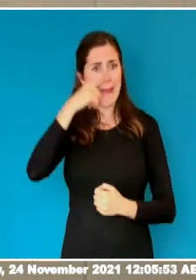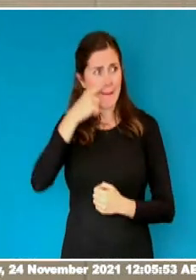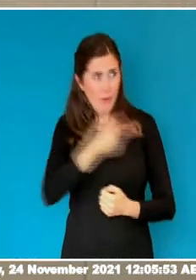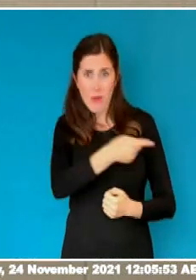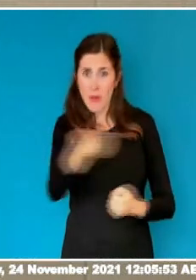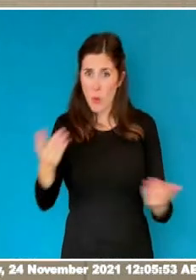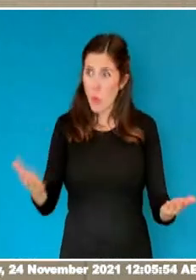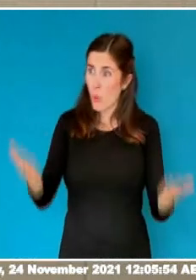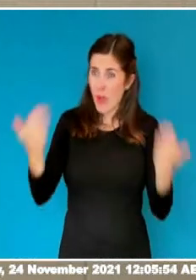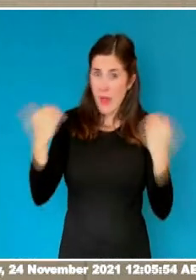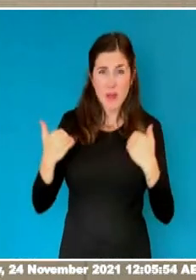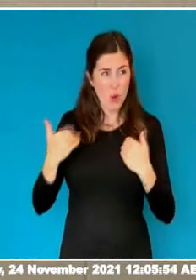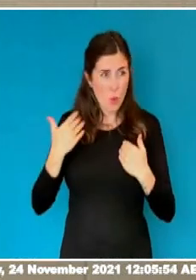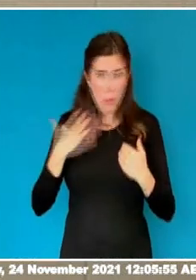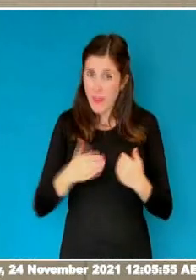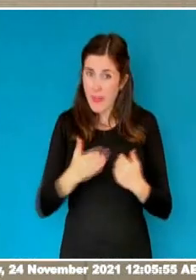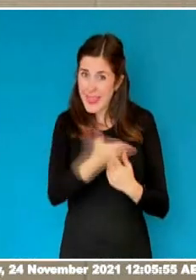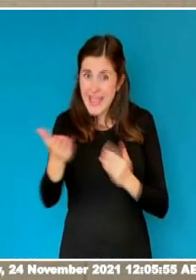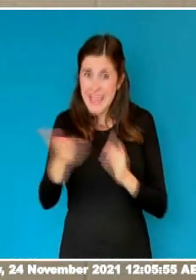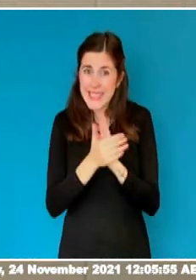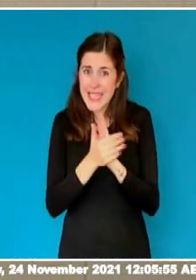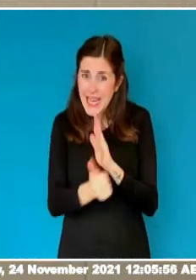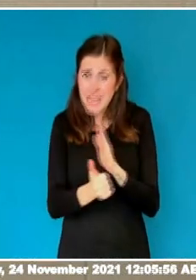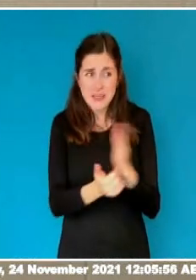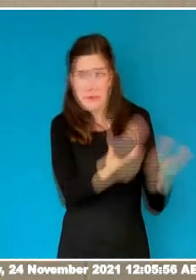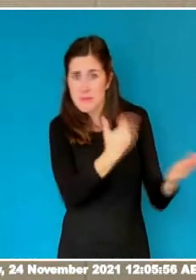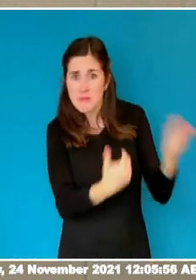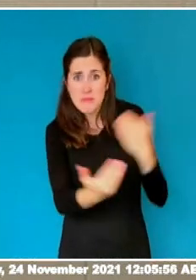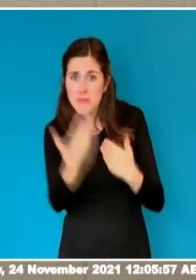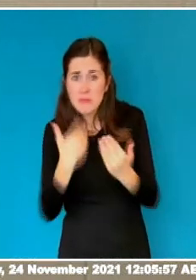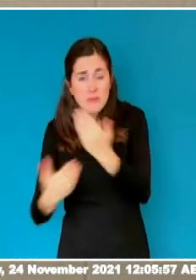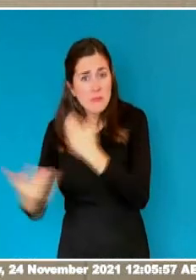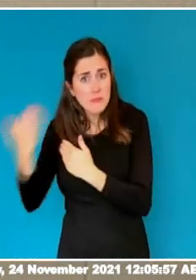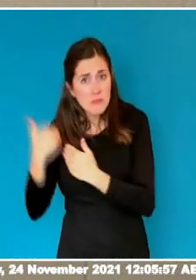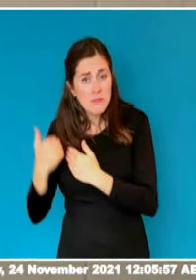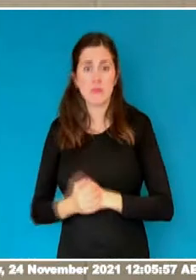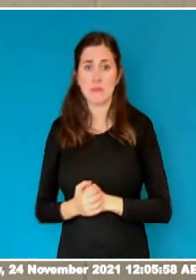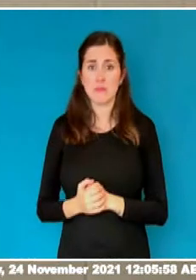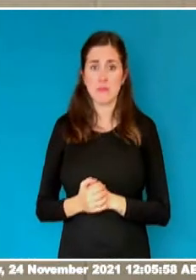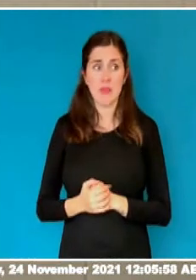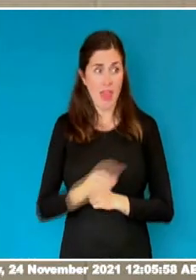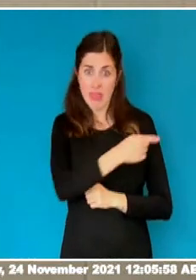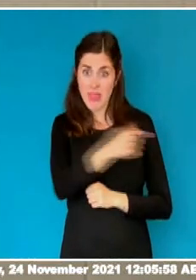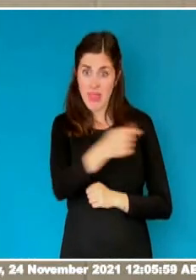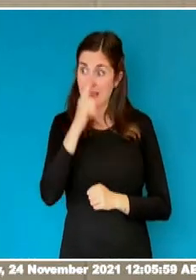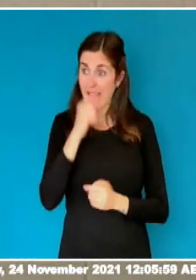for talented people who can provide support to the agency and make a contribution.